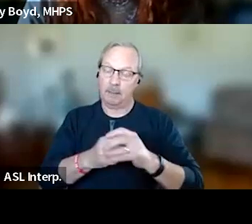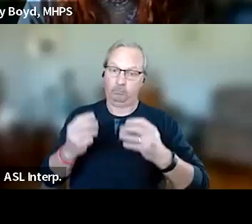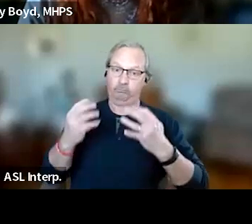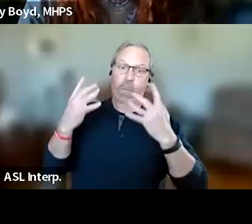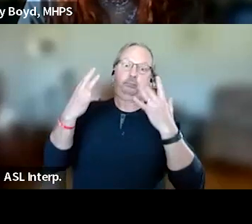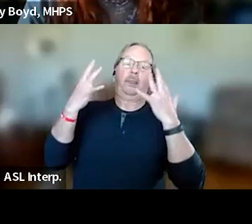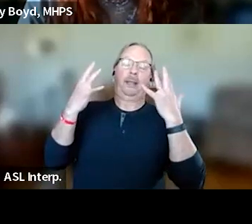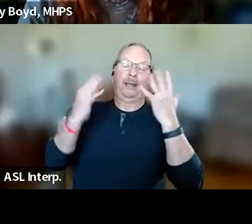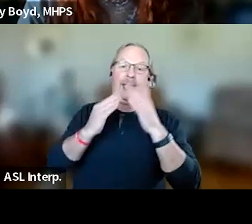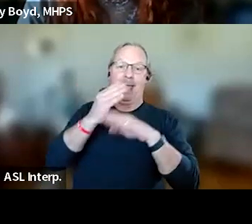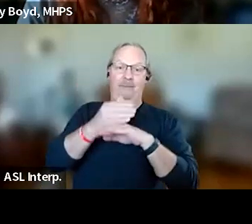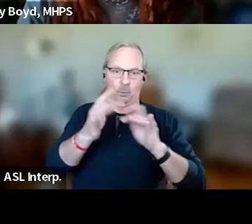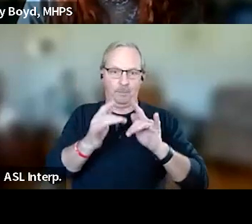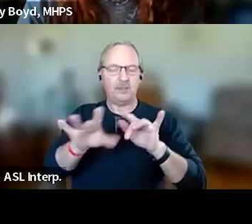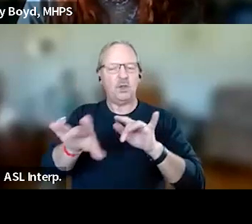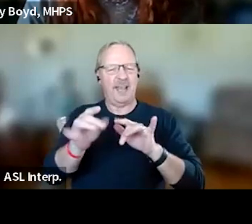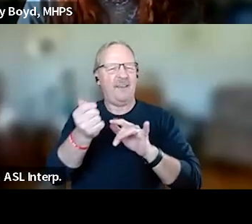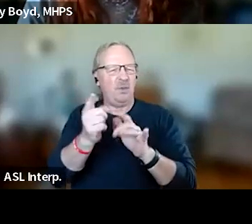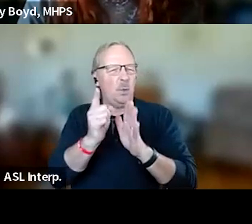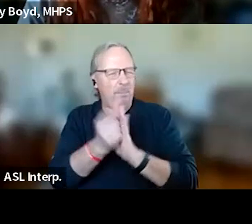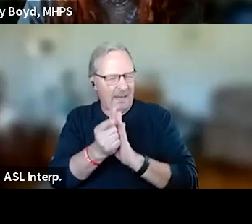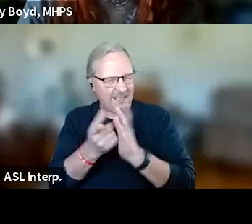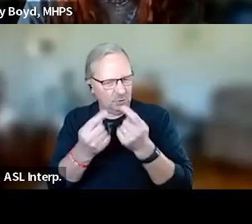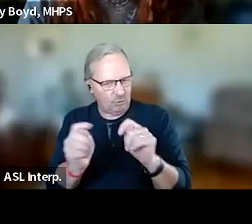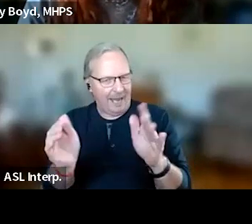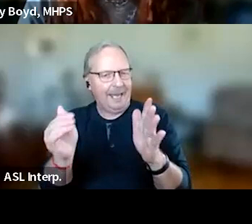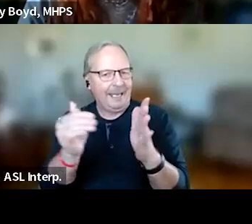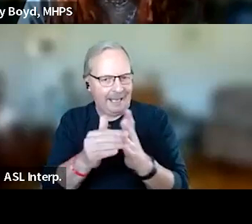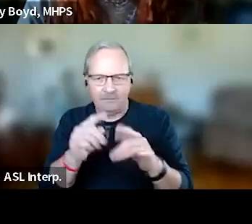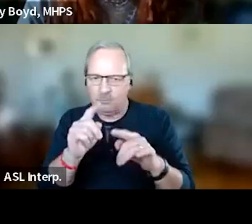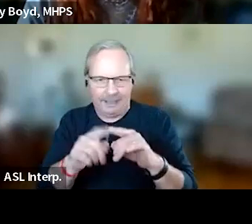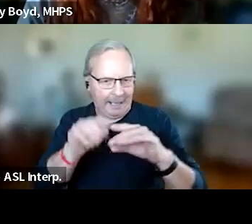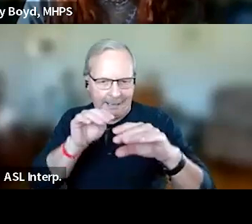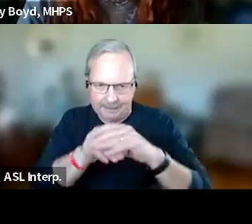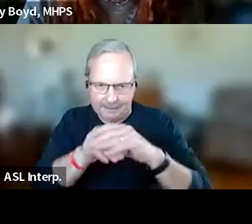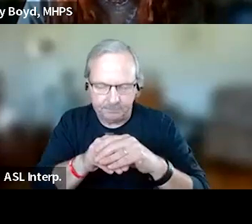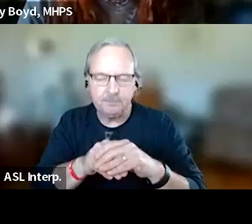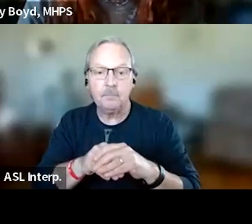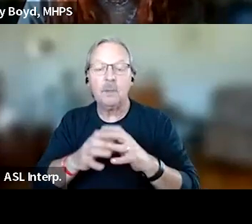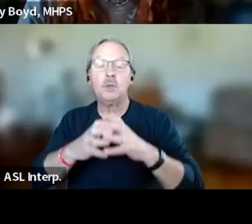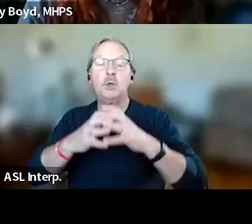So take a few minutes, try again. But with that, huge thanks. I feel like we could have continued